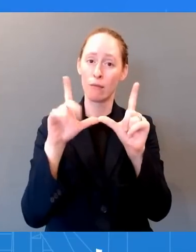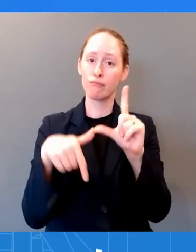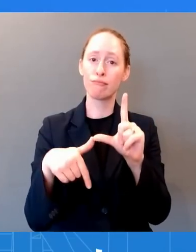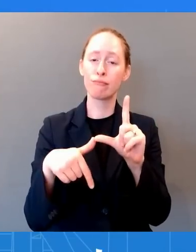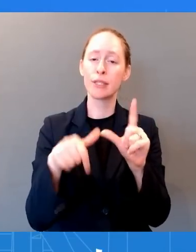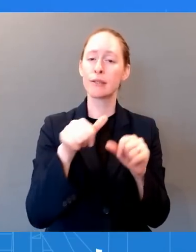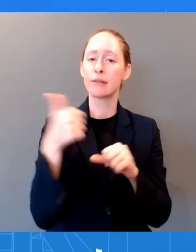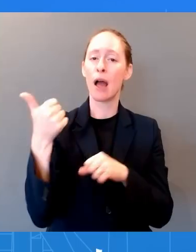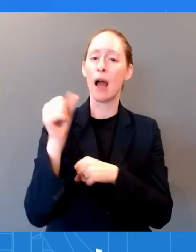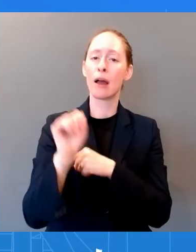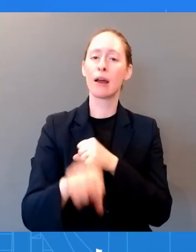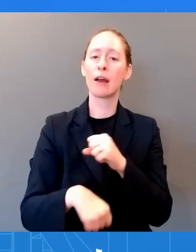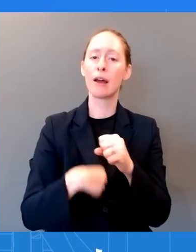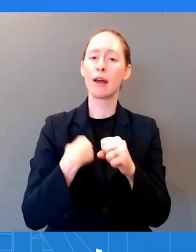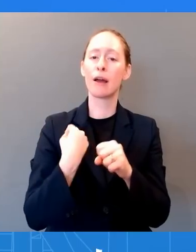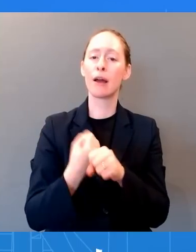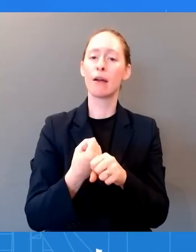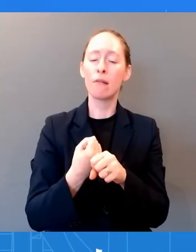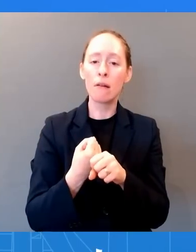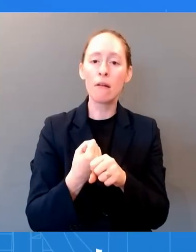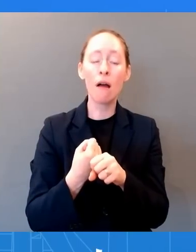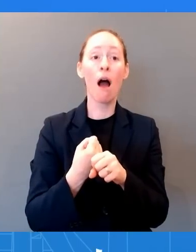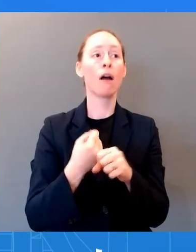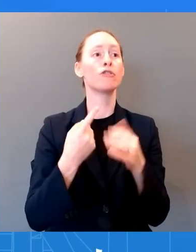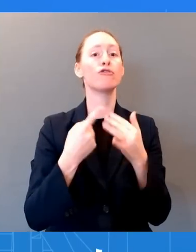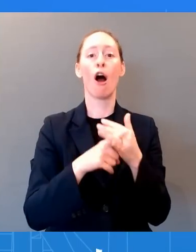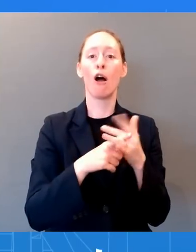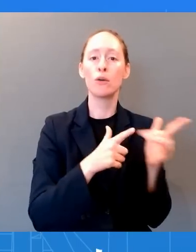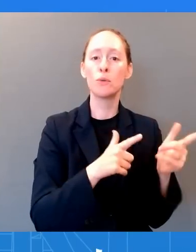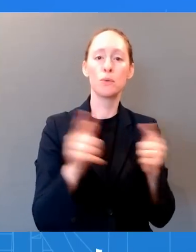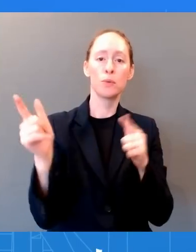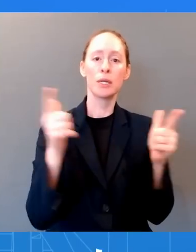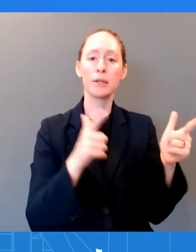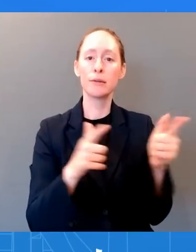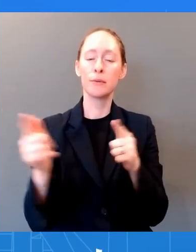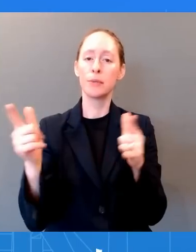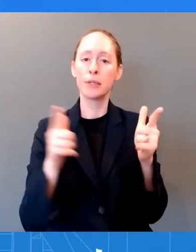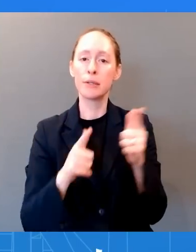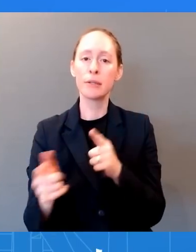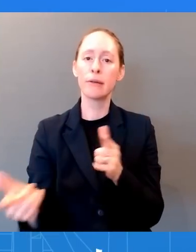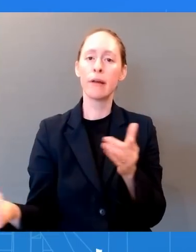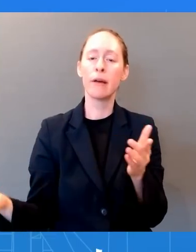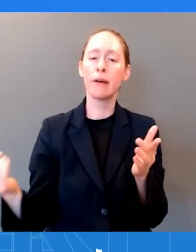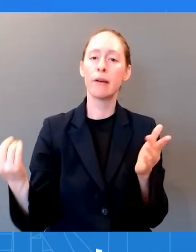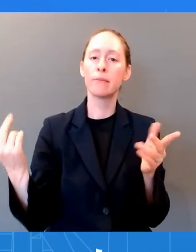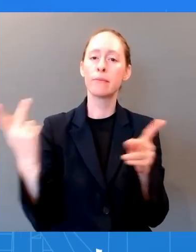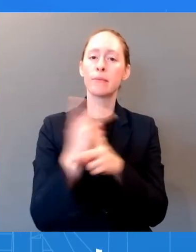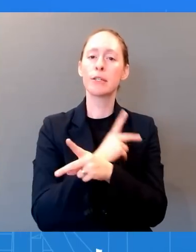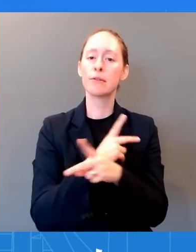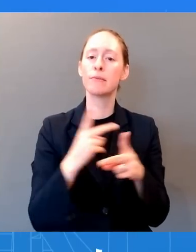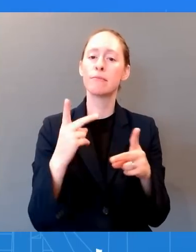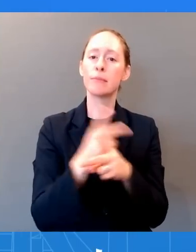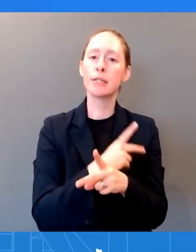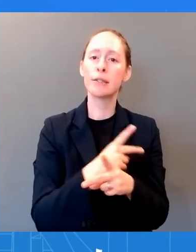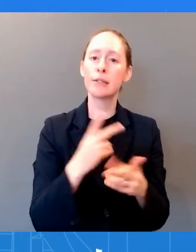for throughout his Senate days, as Vice President. And he'll continue to fight for this as President. The Press: And did you have any more color